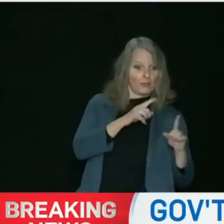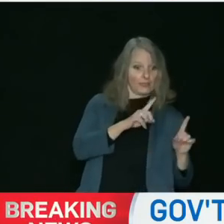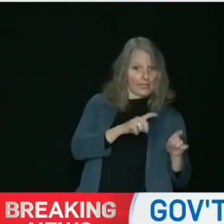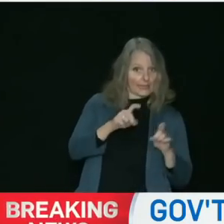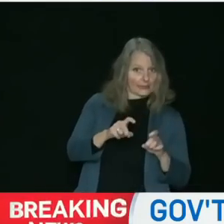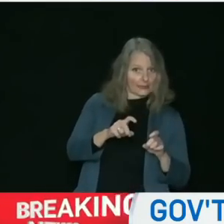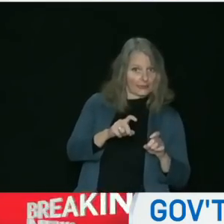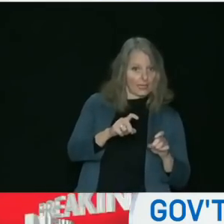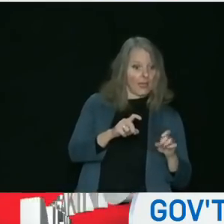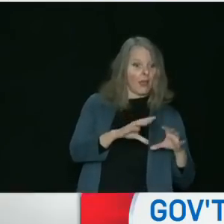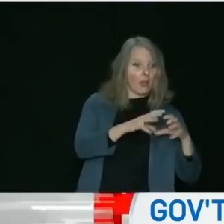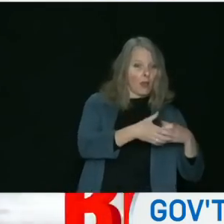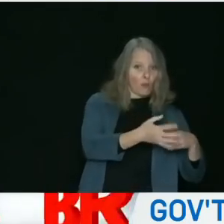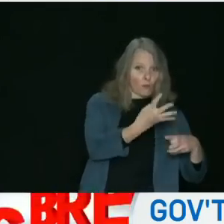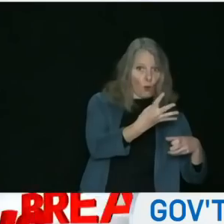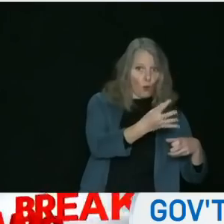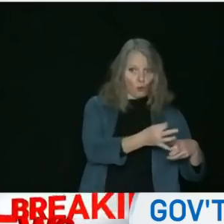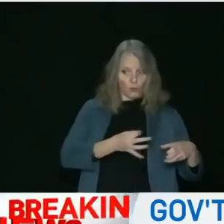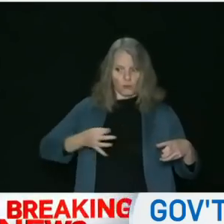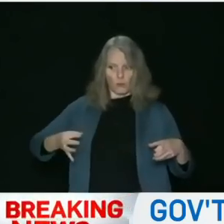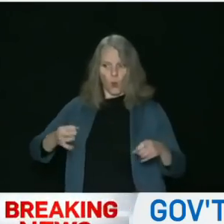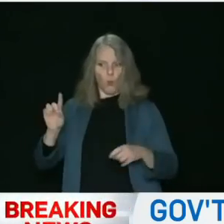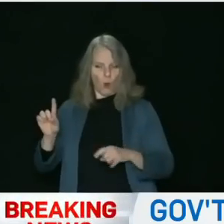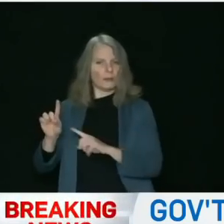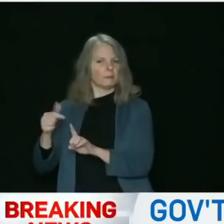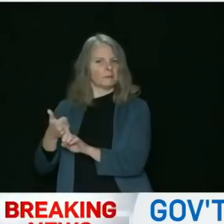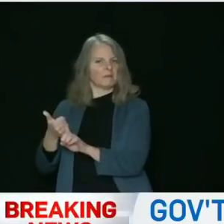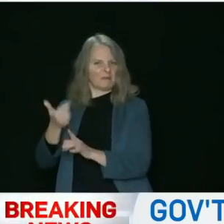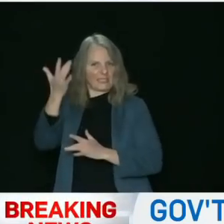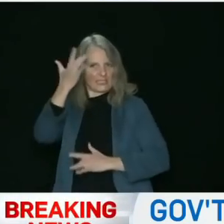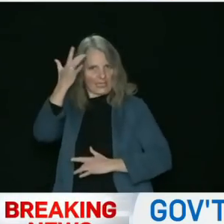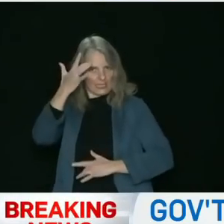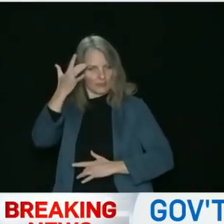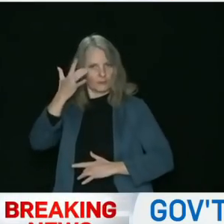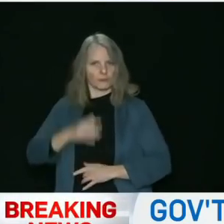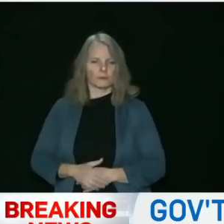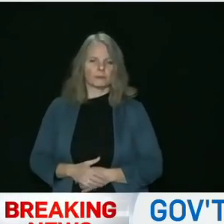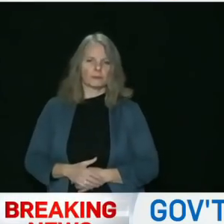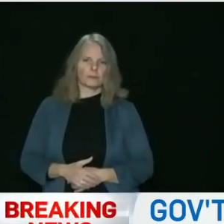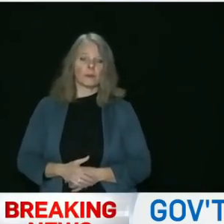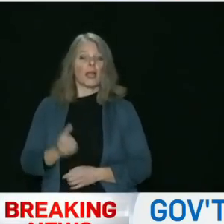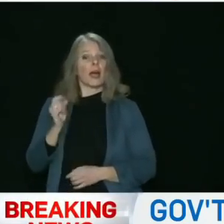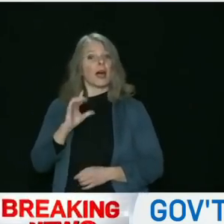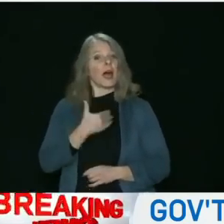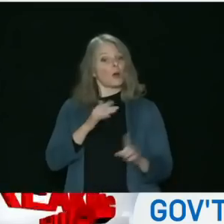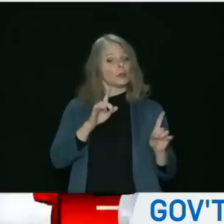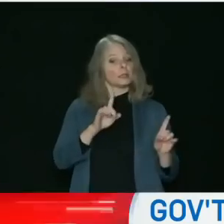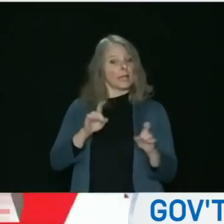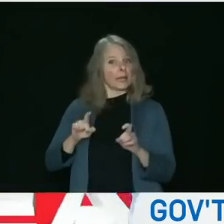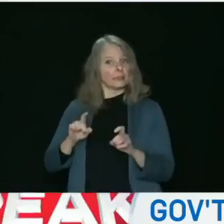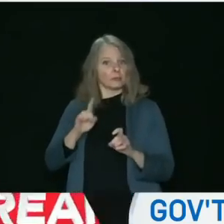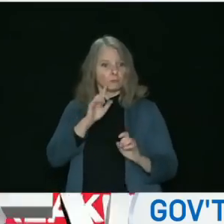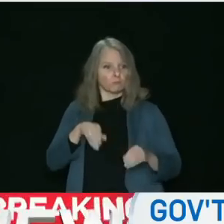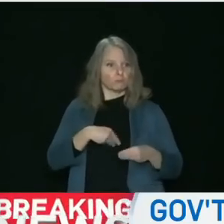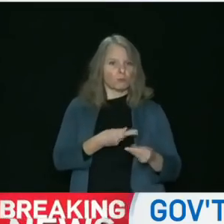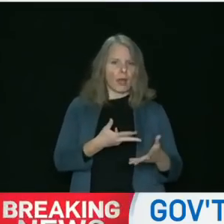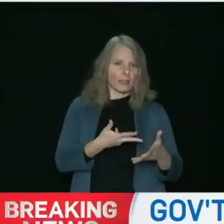28%, MEANING THAT THE VIRUS IS DETECTED IN MORE THAN EVERY